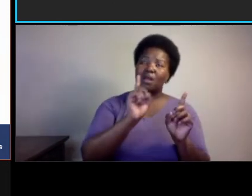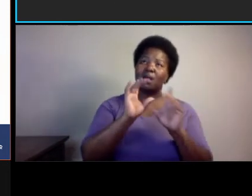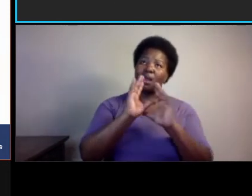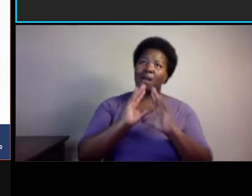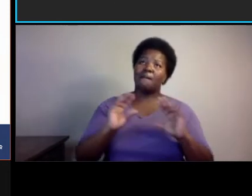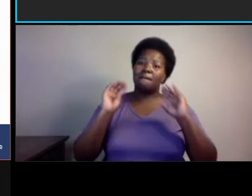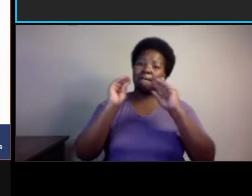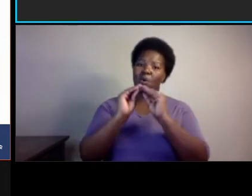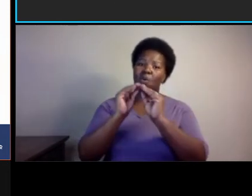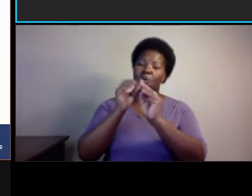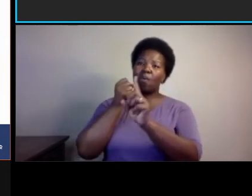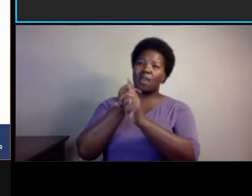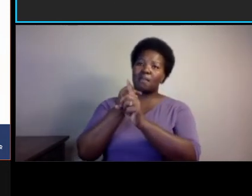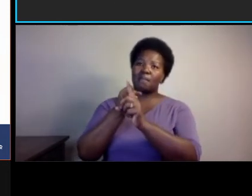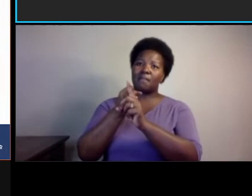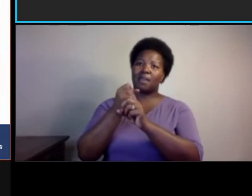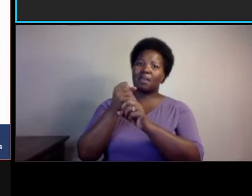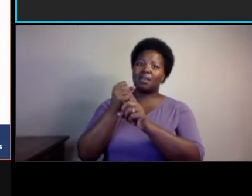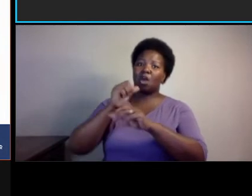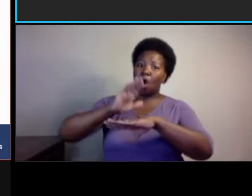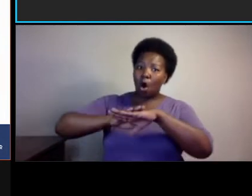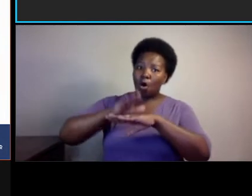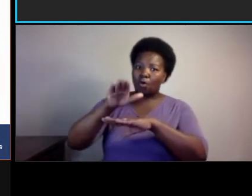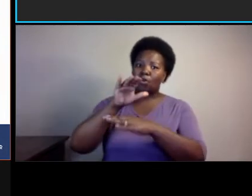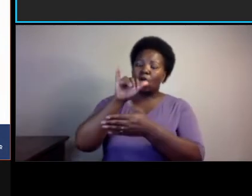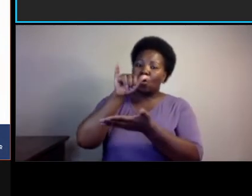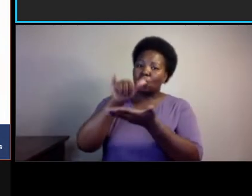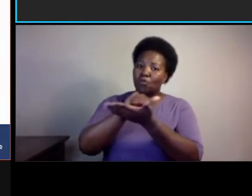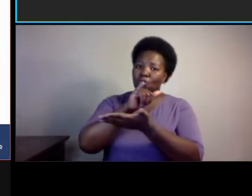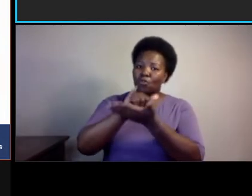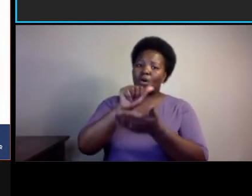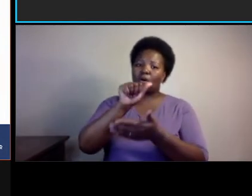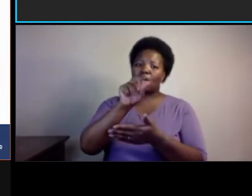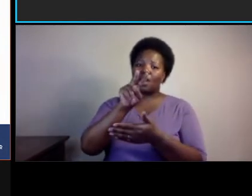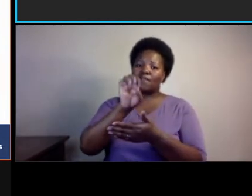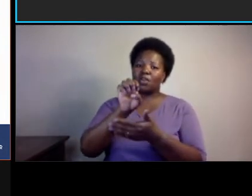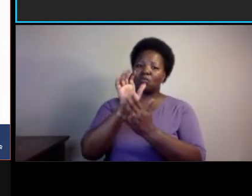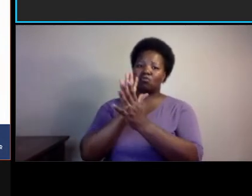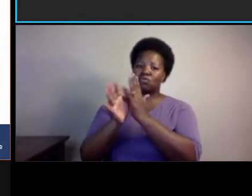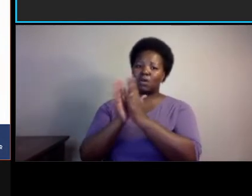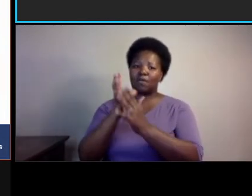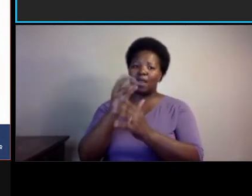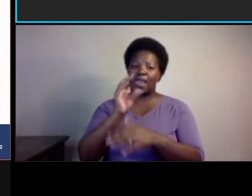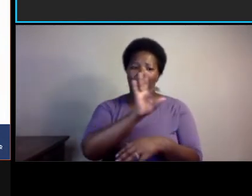to new york avenue traffic and florida traffic especially during